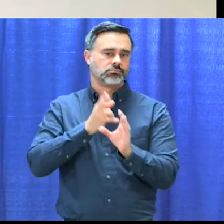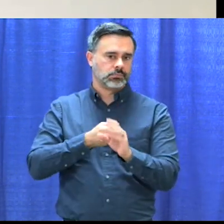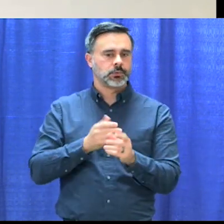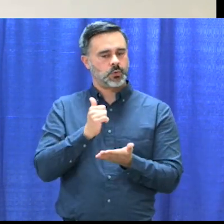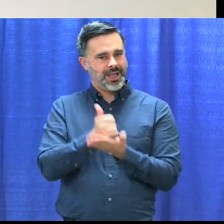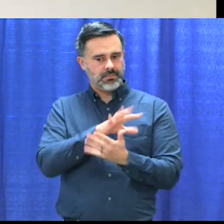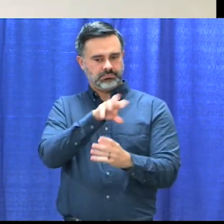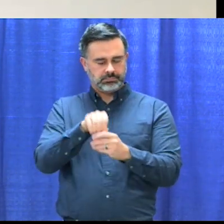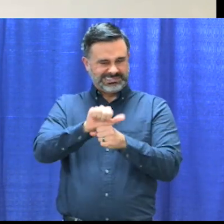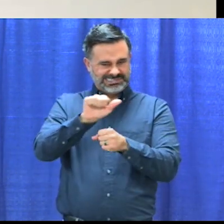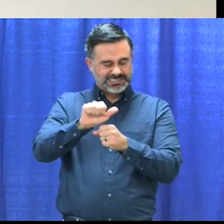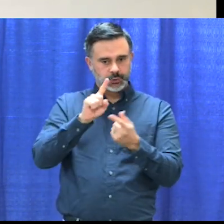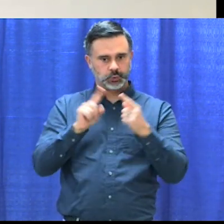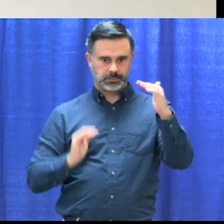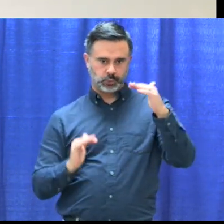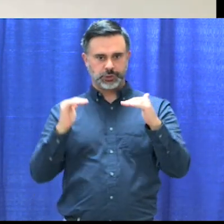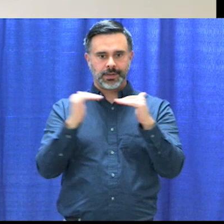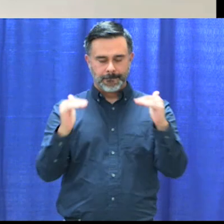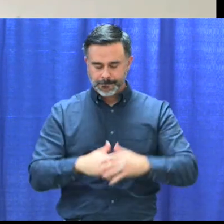in broadband service across our state.